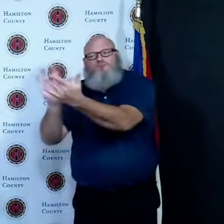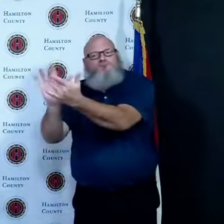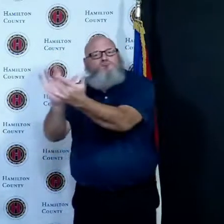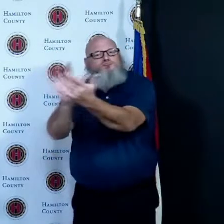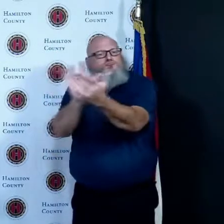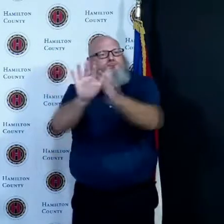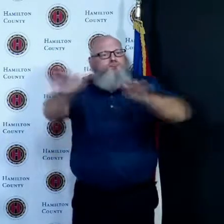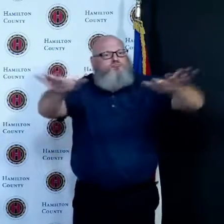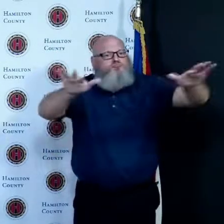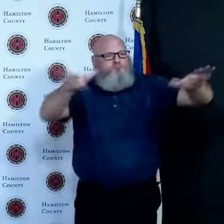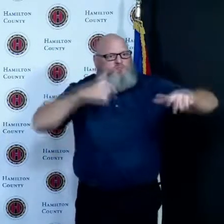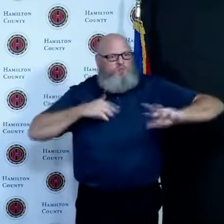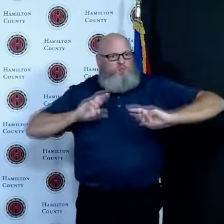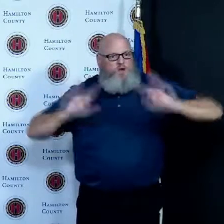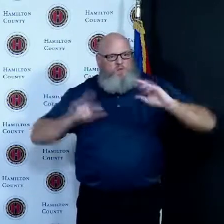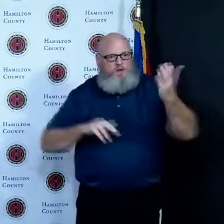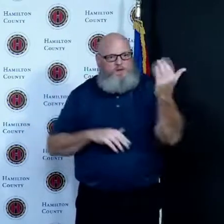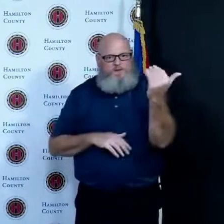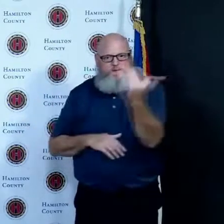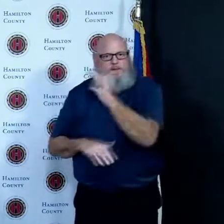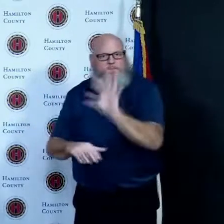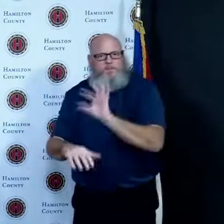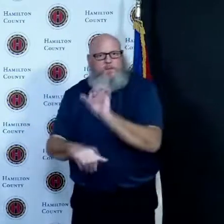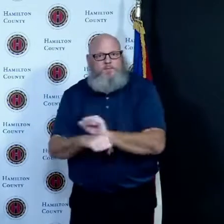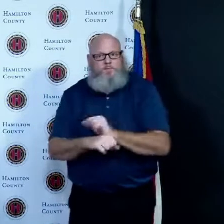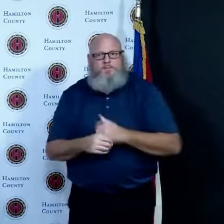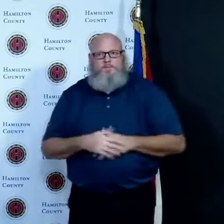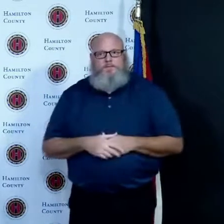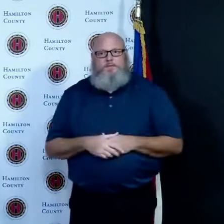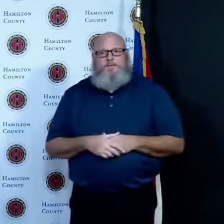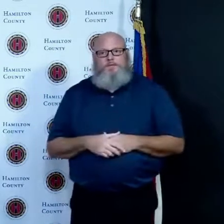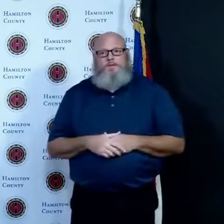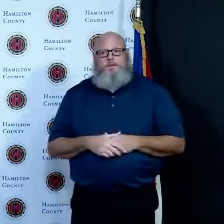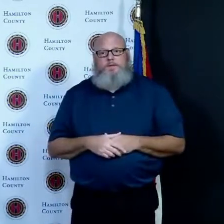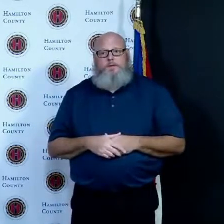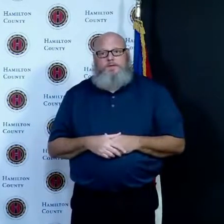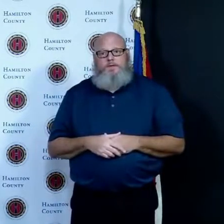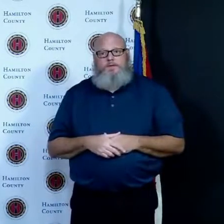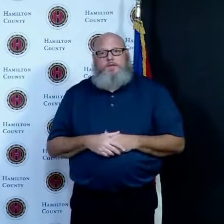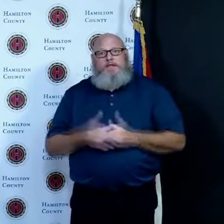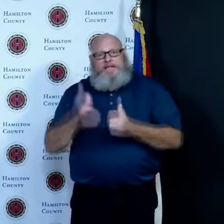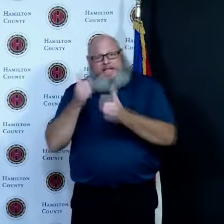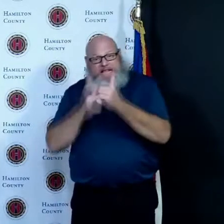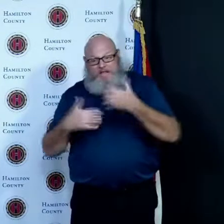health districts are working on ensuring that there is equity and access to the vaccine and